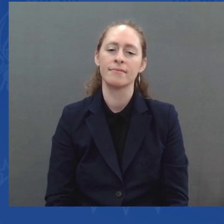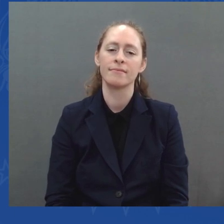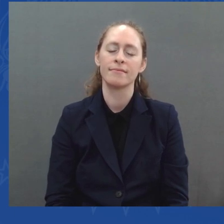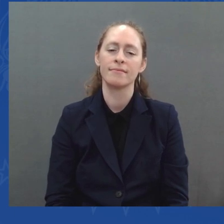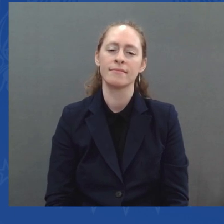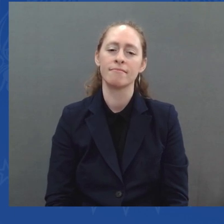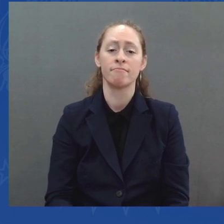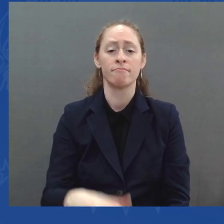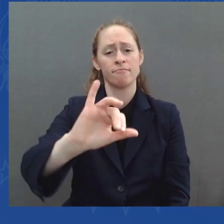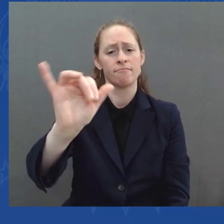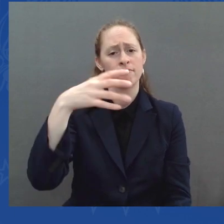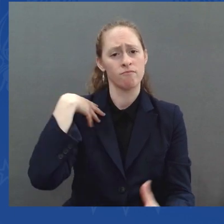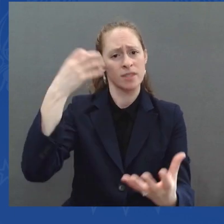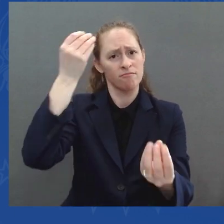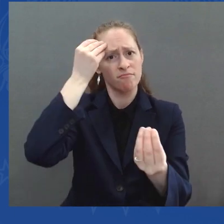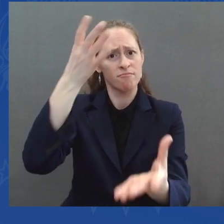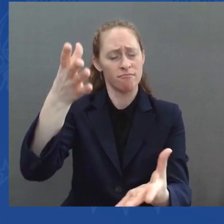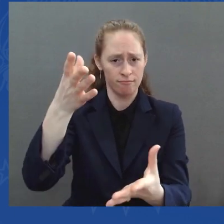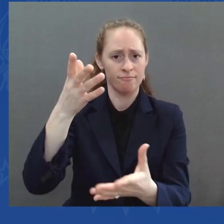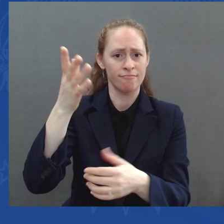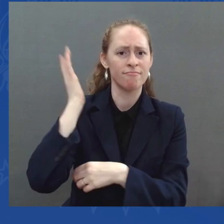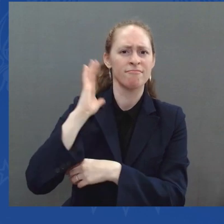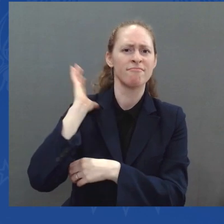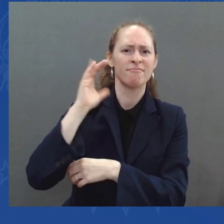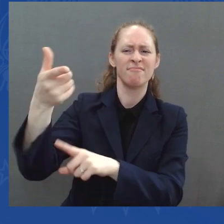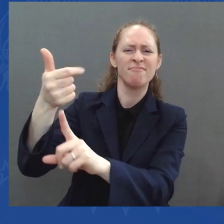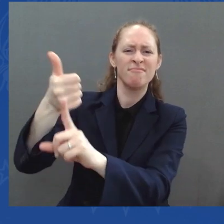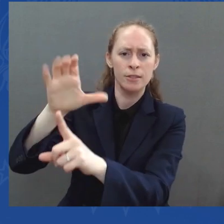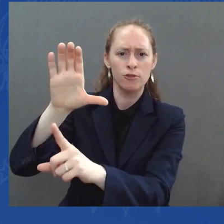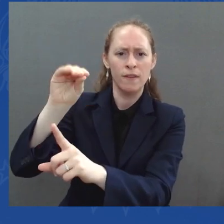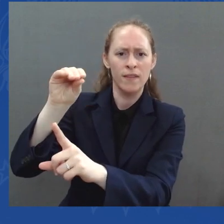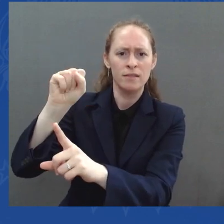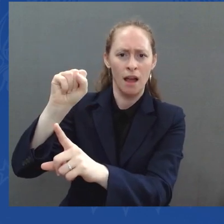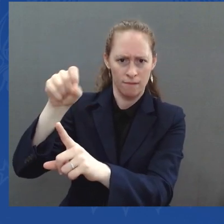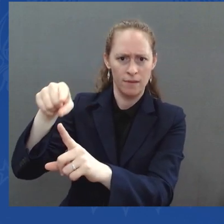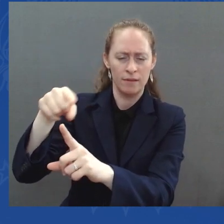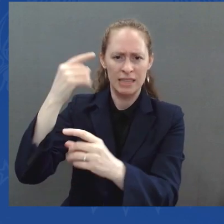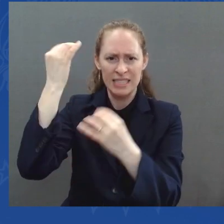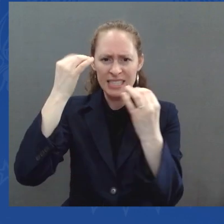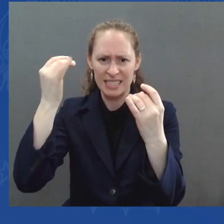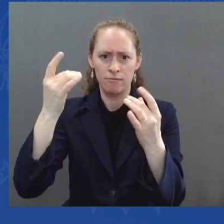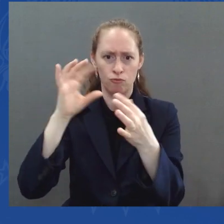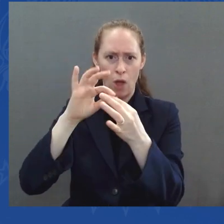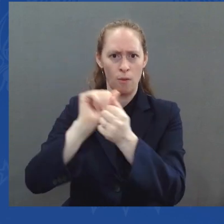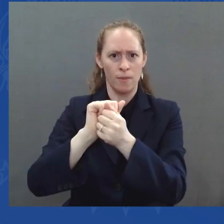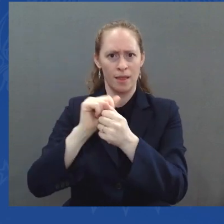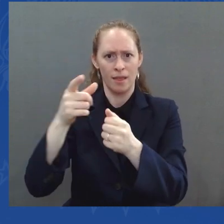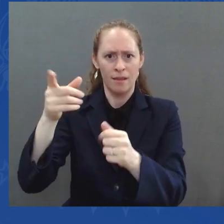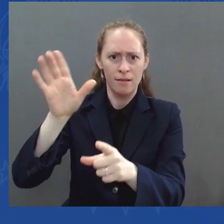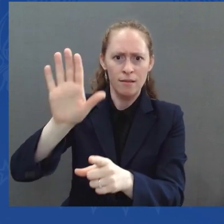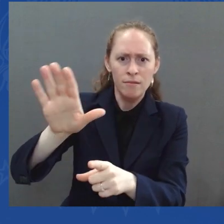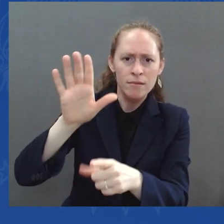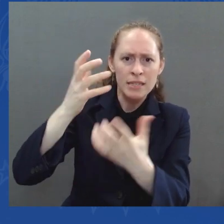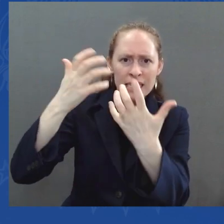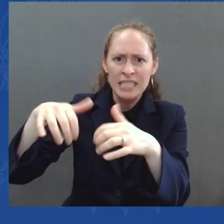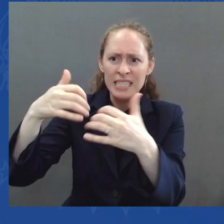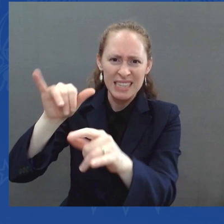The President: And today, we're strengthened even further.